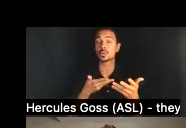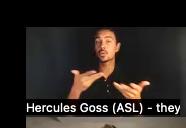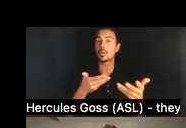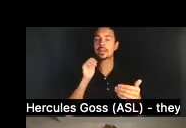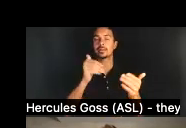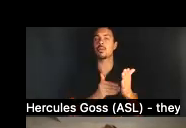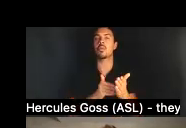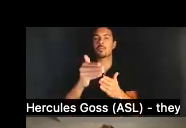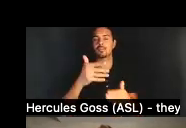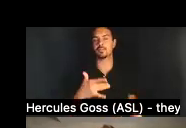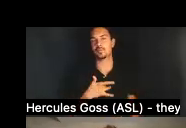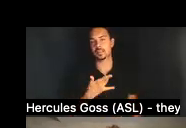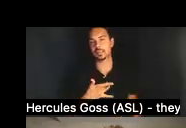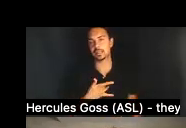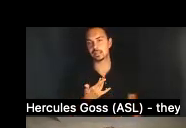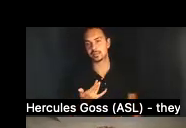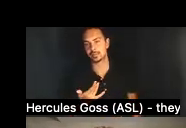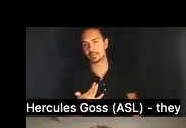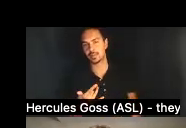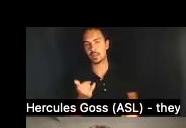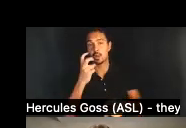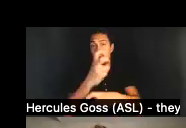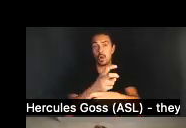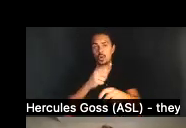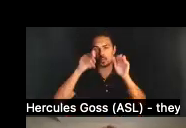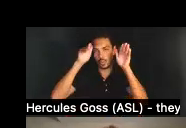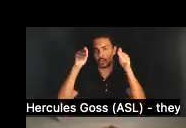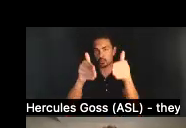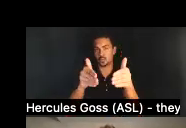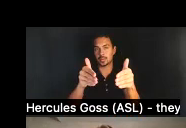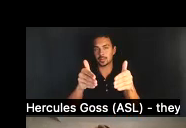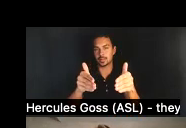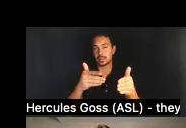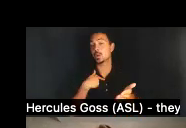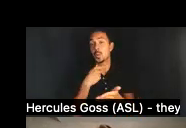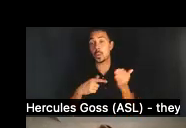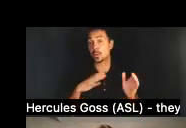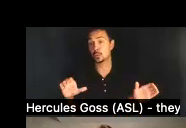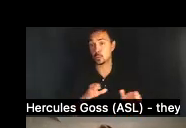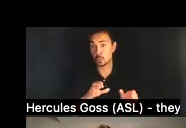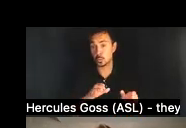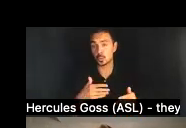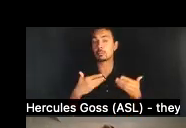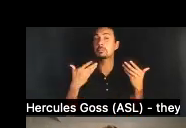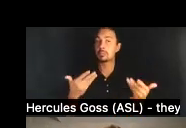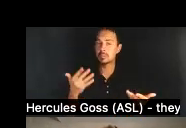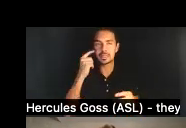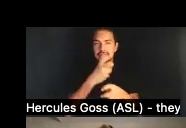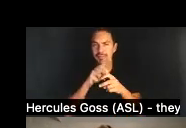I note that it can often be , it can often be hard to concentrate. So, what I did was,